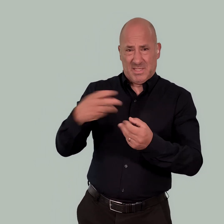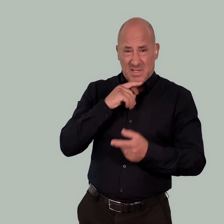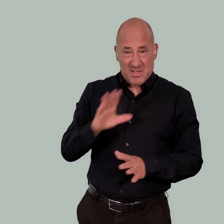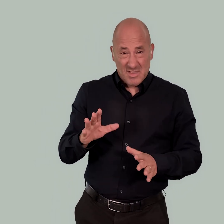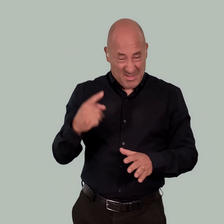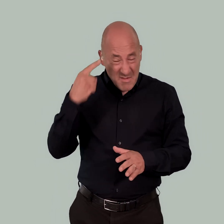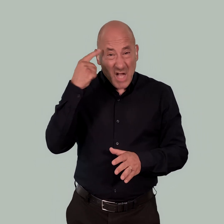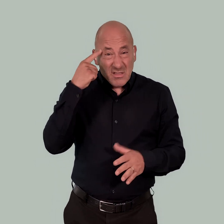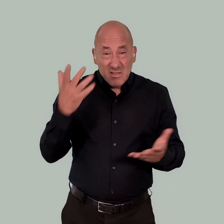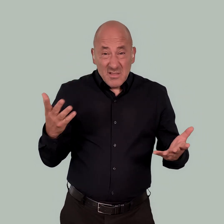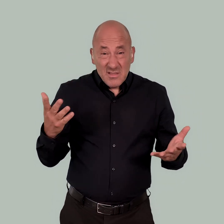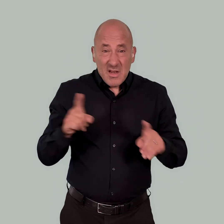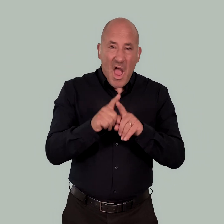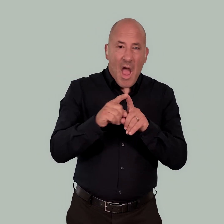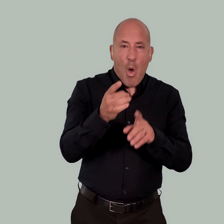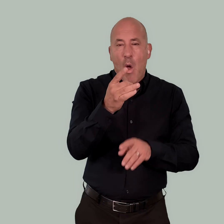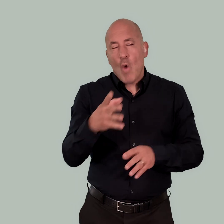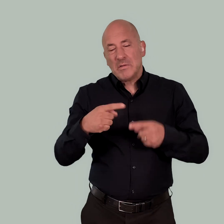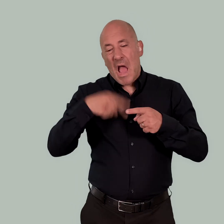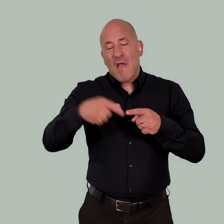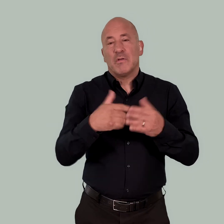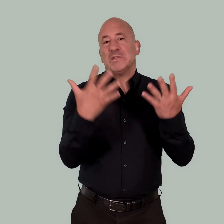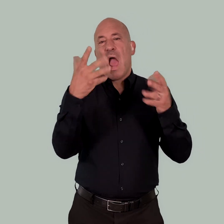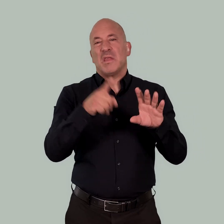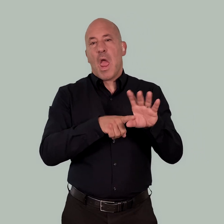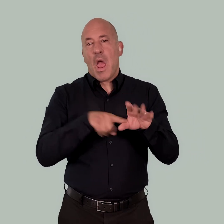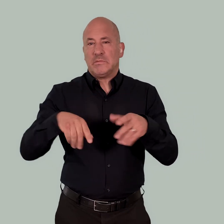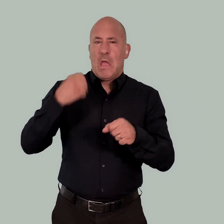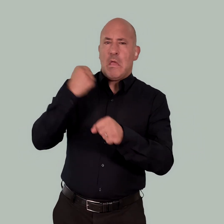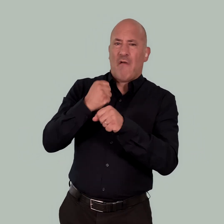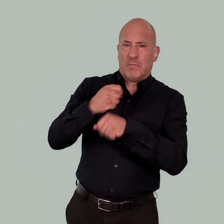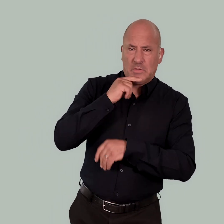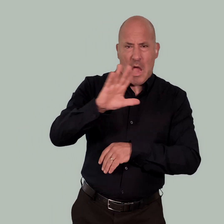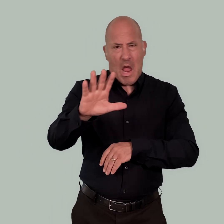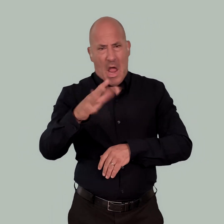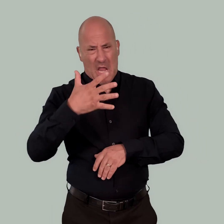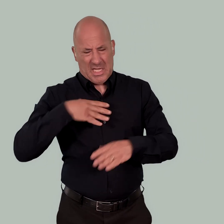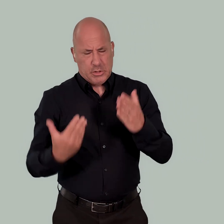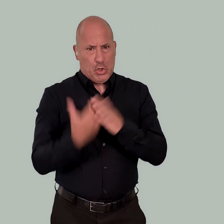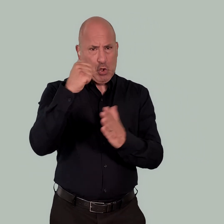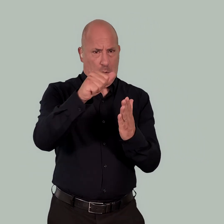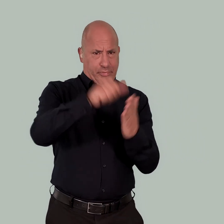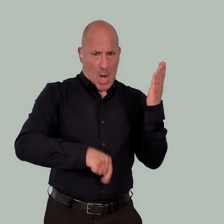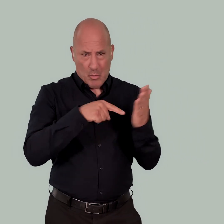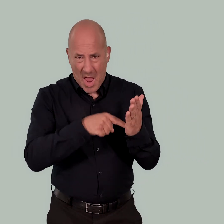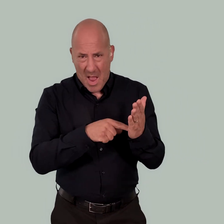completely mad that once a decade the state goes about building from scratch a new programme,